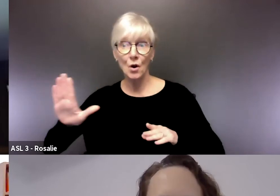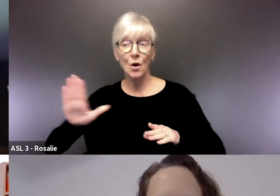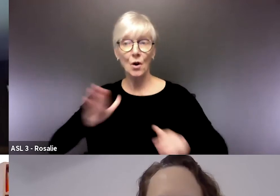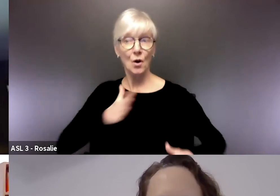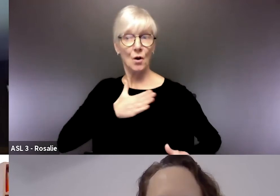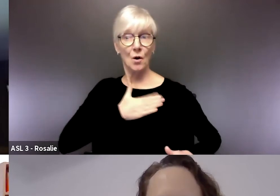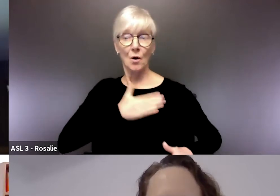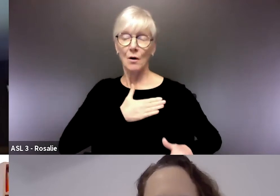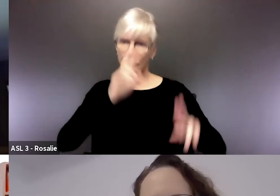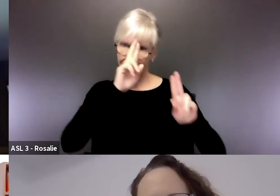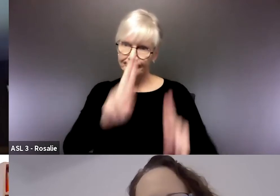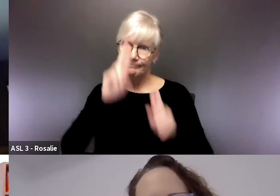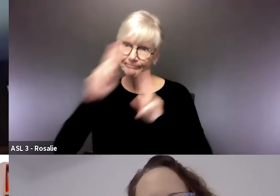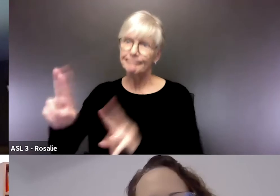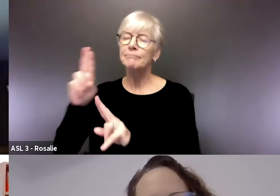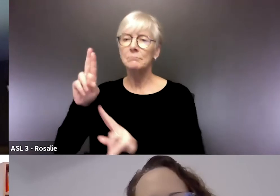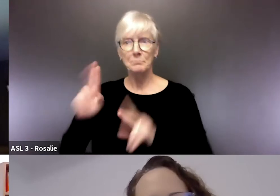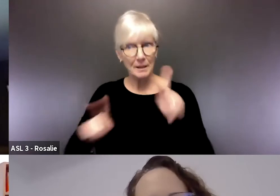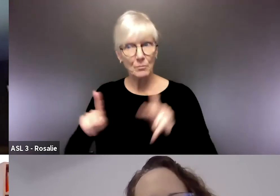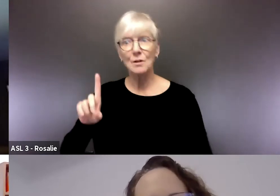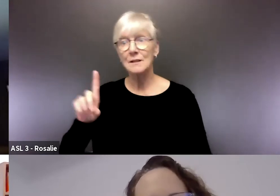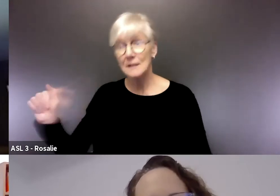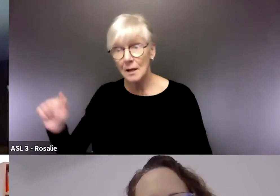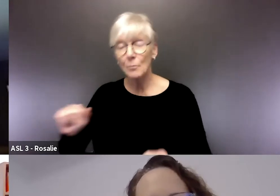people with disabilities and injured workers, and she really integrates that into her practice.